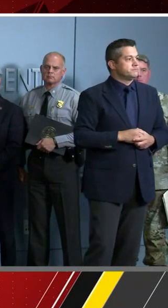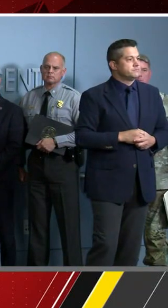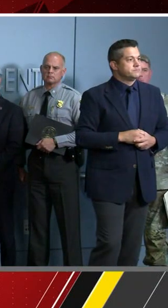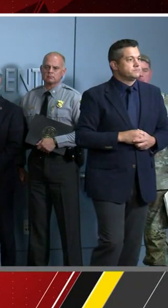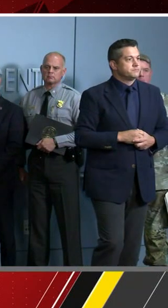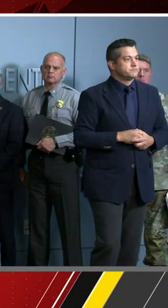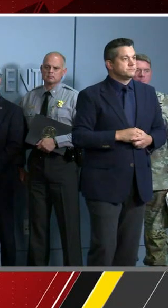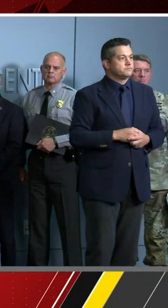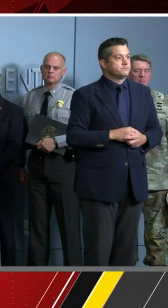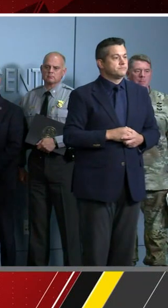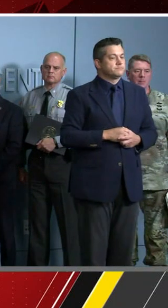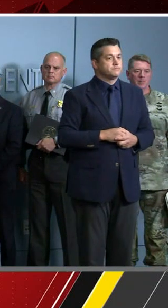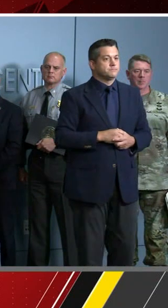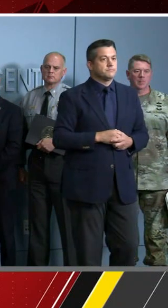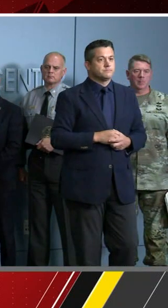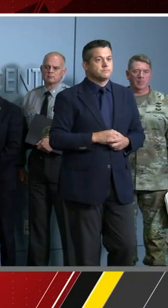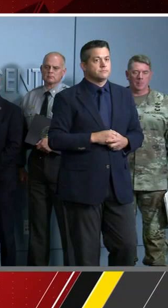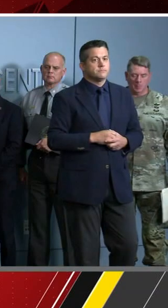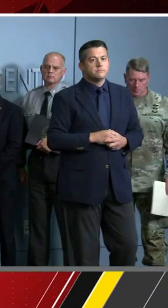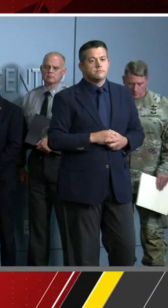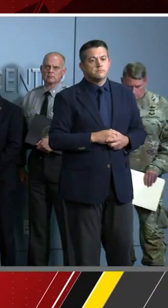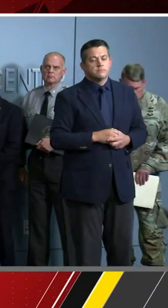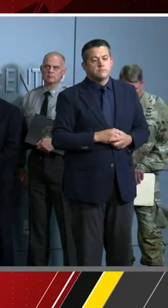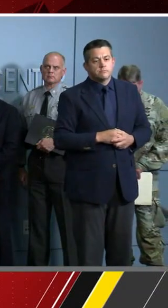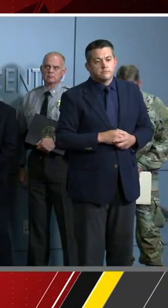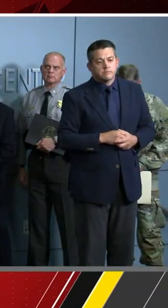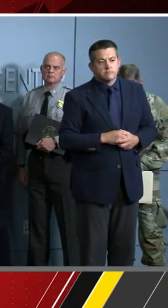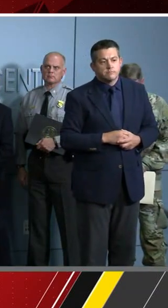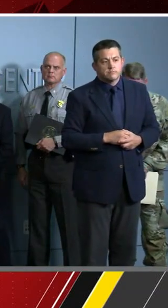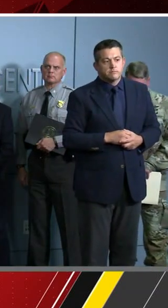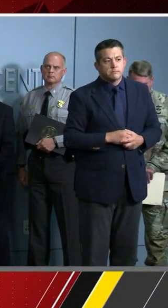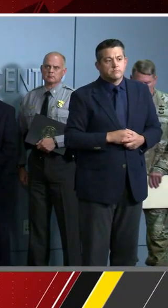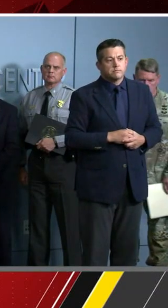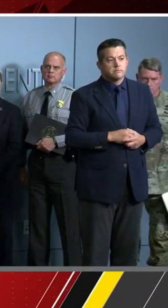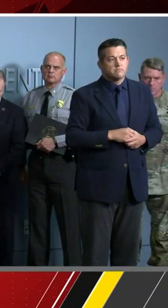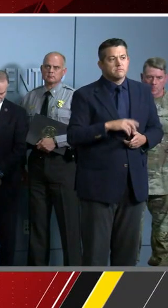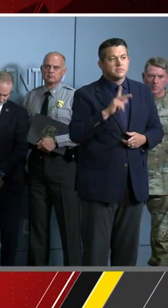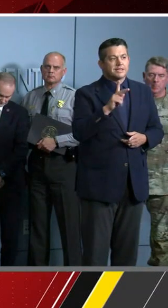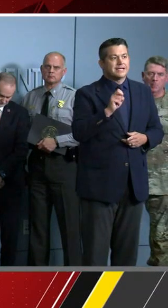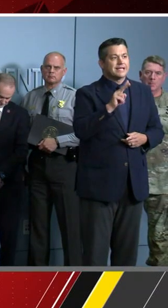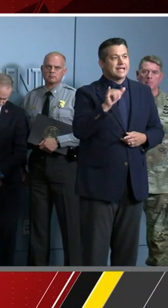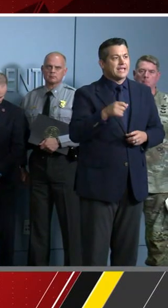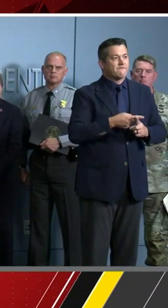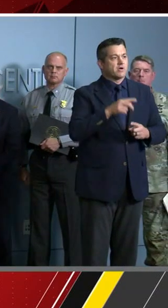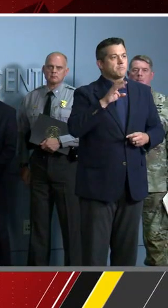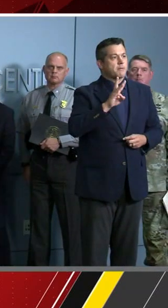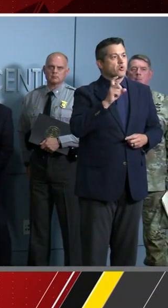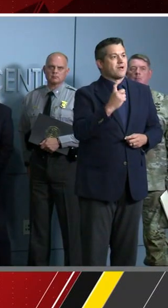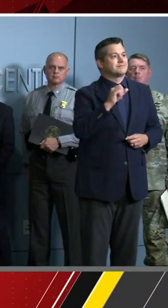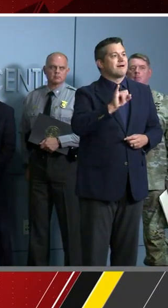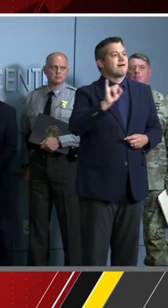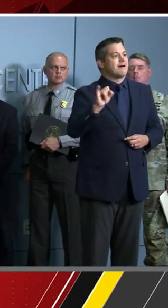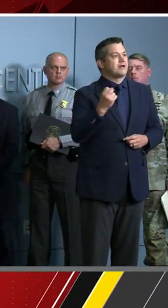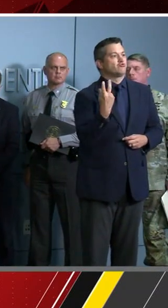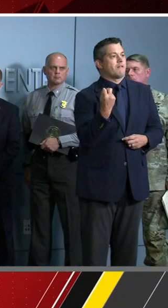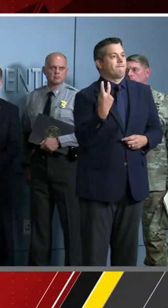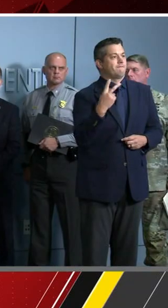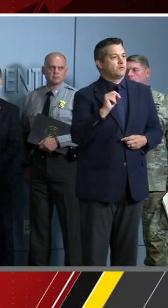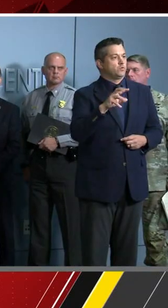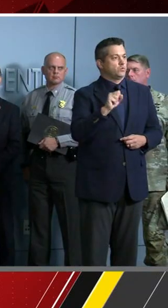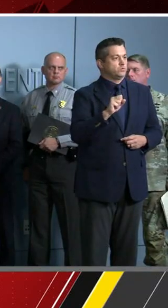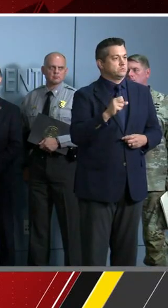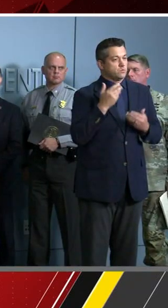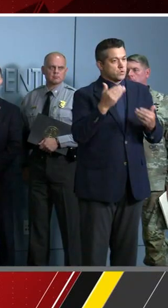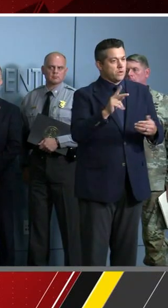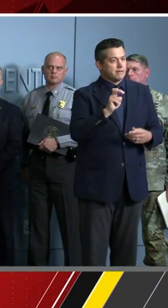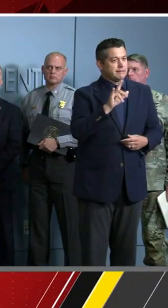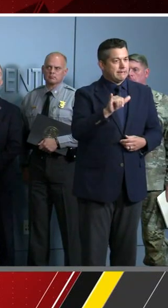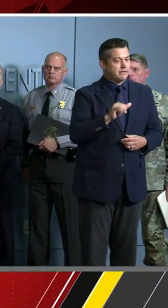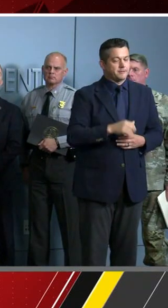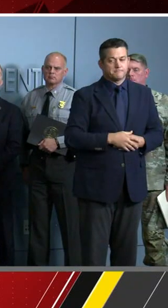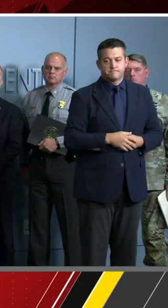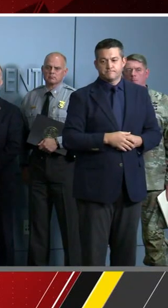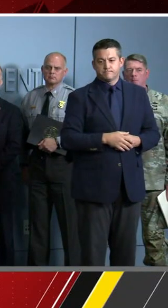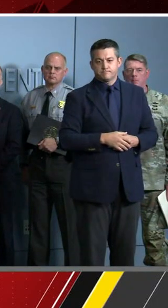. My first question on the phone